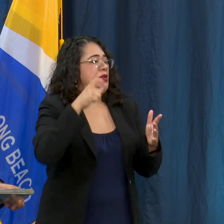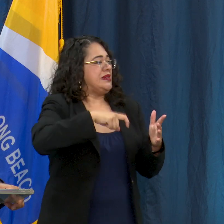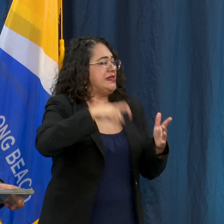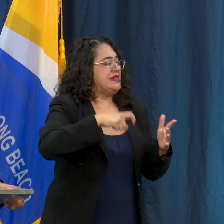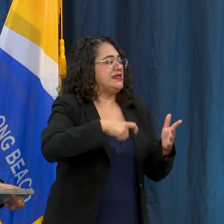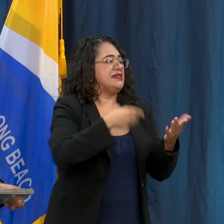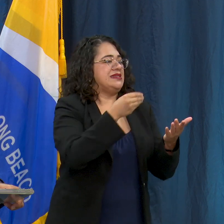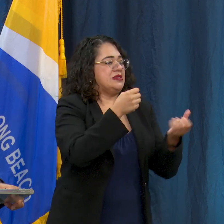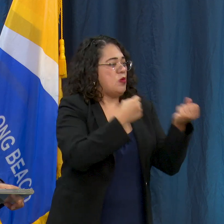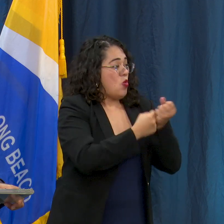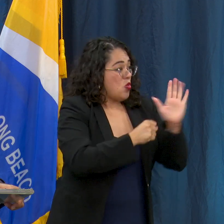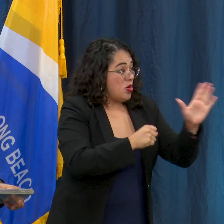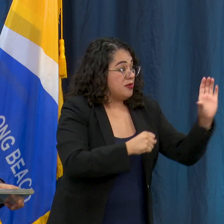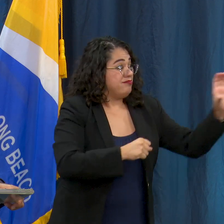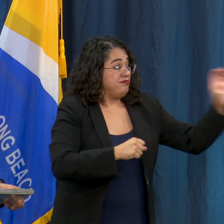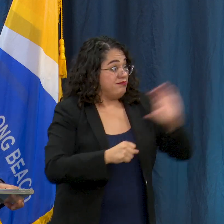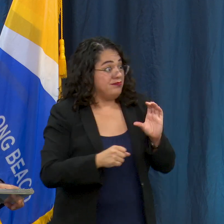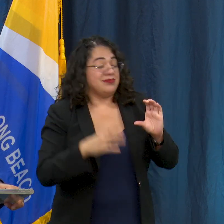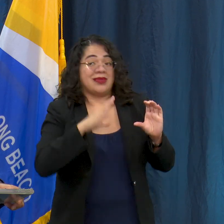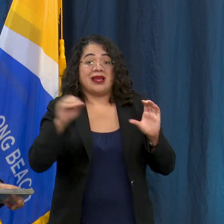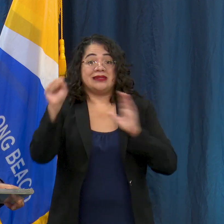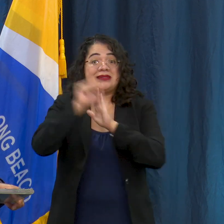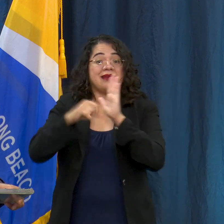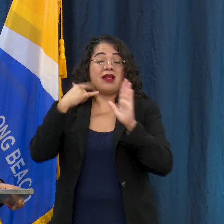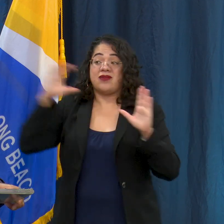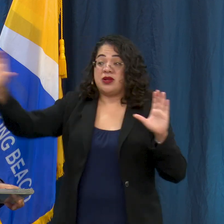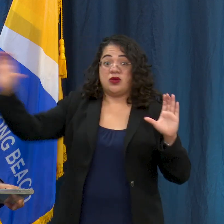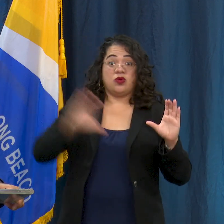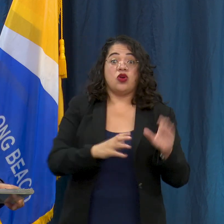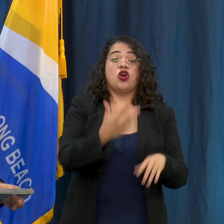happy to say that we've received an initial 13 million dollars from